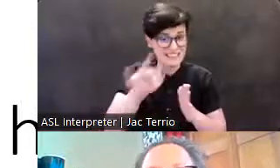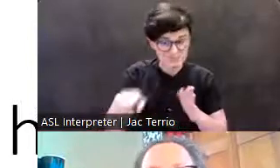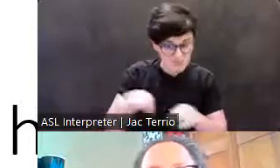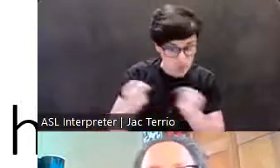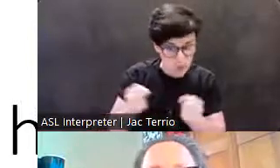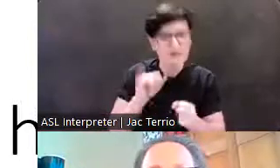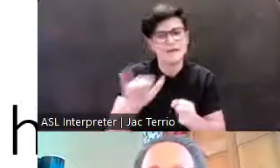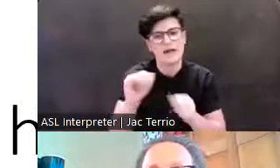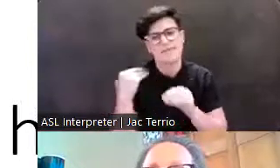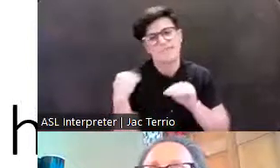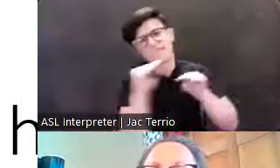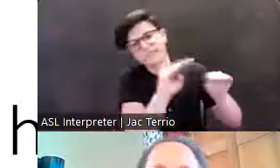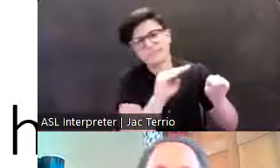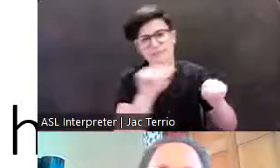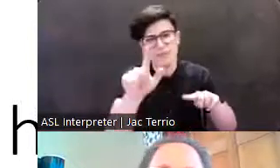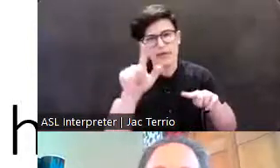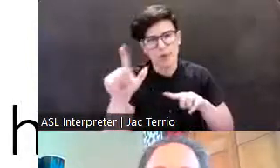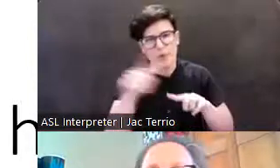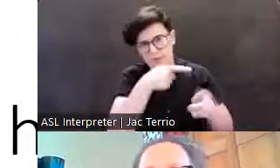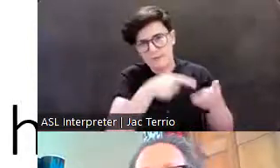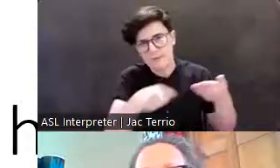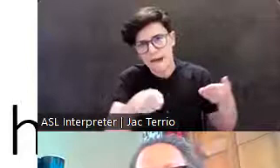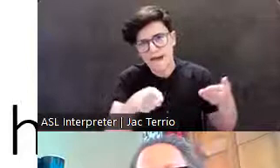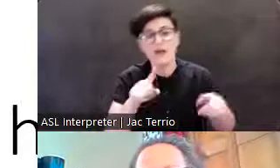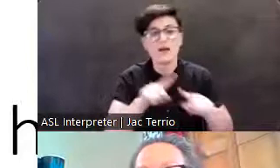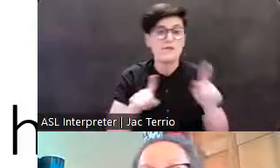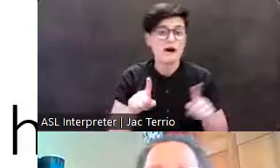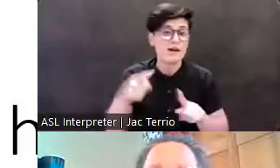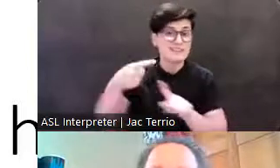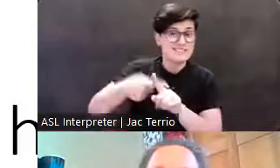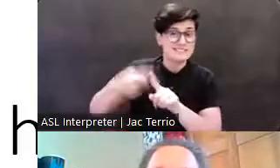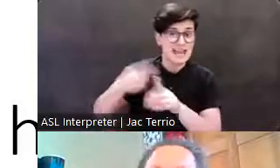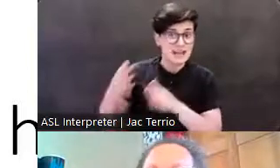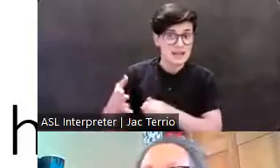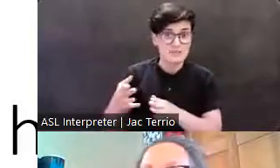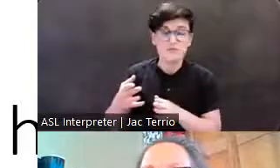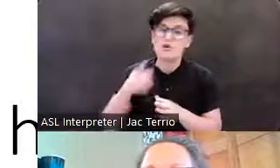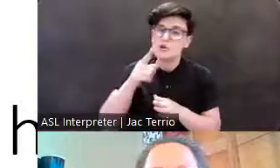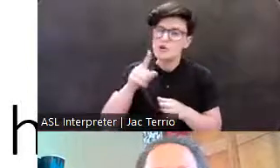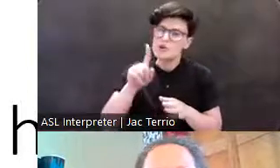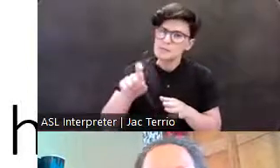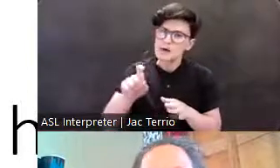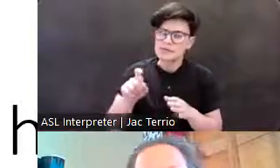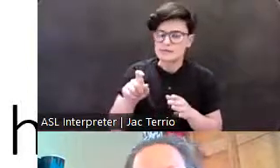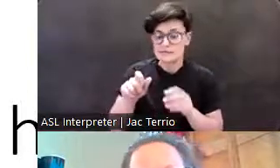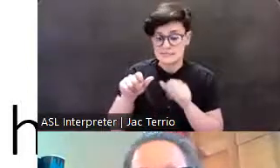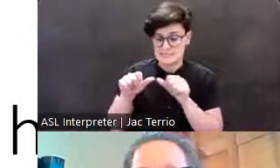It's really for a tenant keeping areas that are within your exclusive control in good